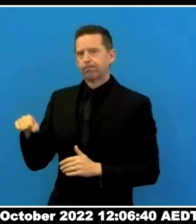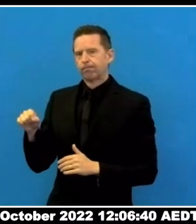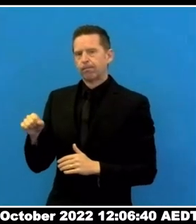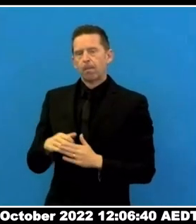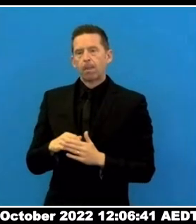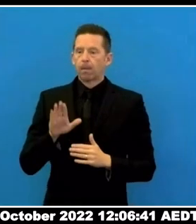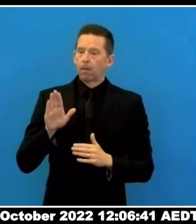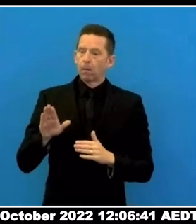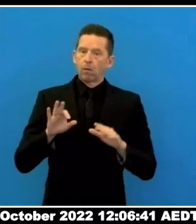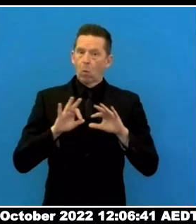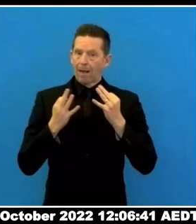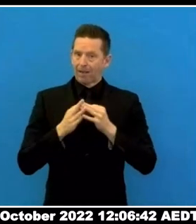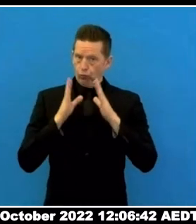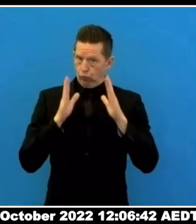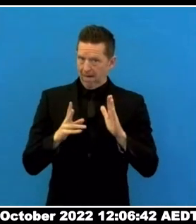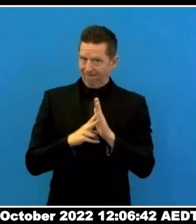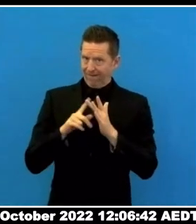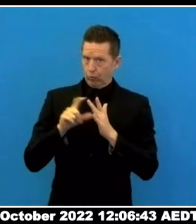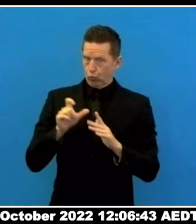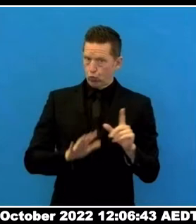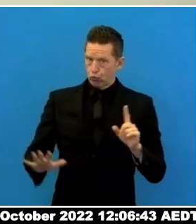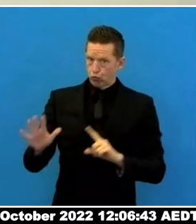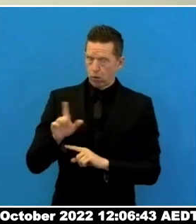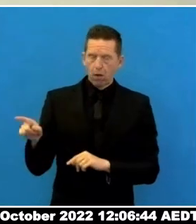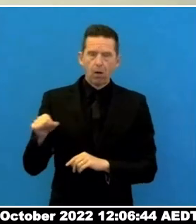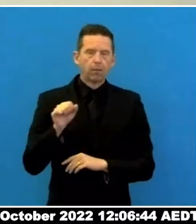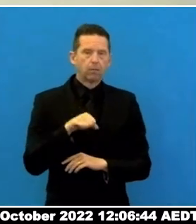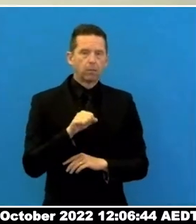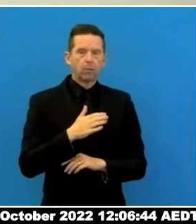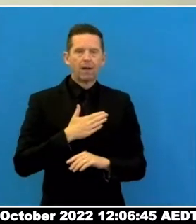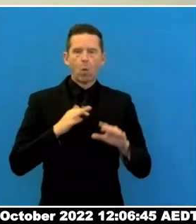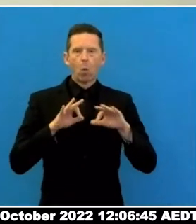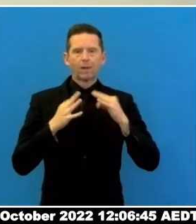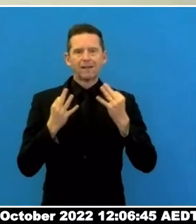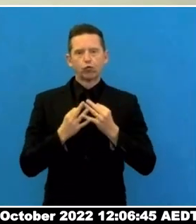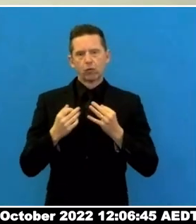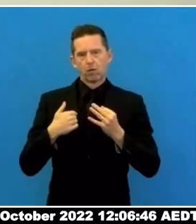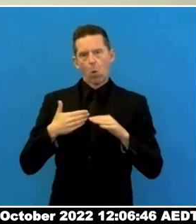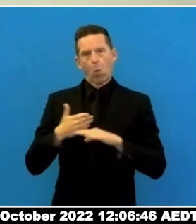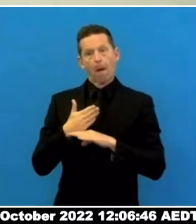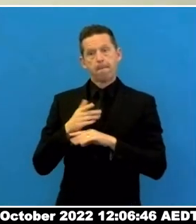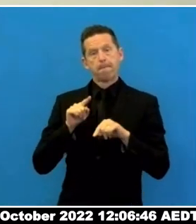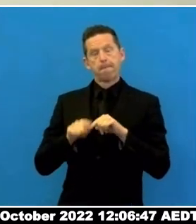Is that right? Yes, that's correct. Foundation House operates predominantly across metropolitan Melbourne,